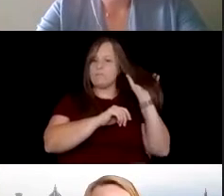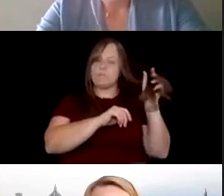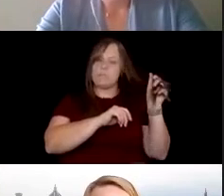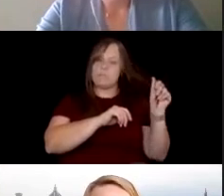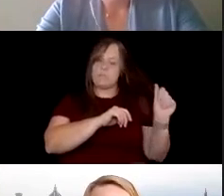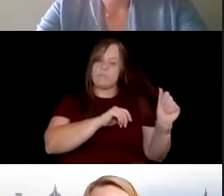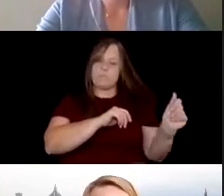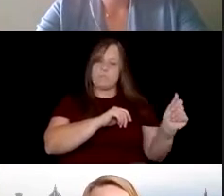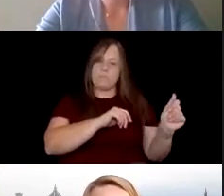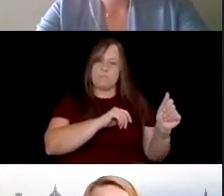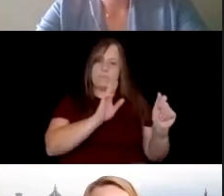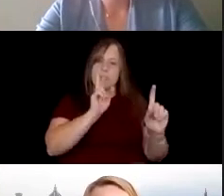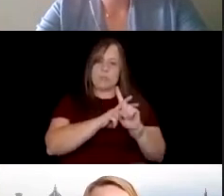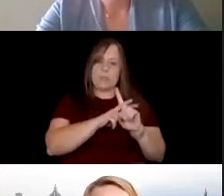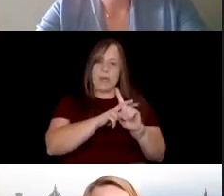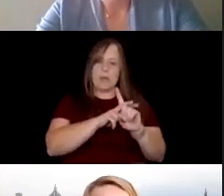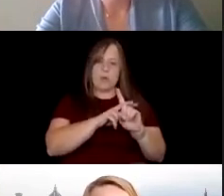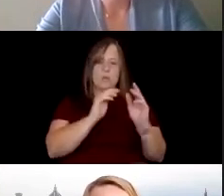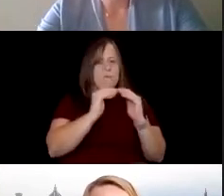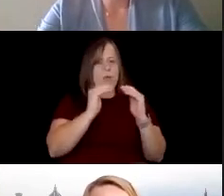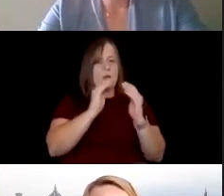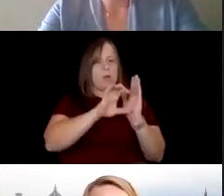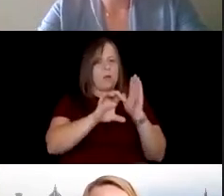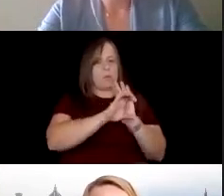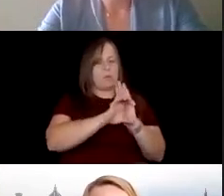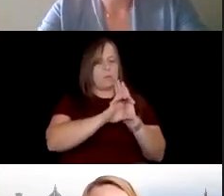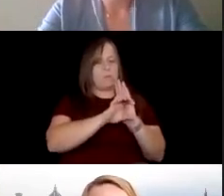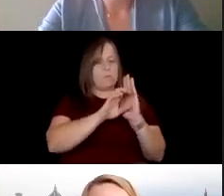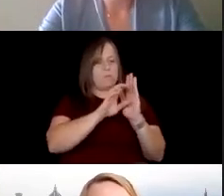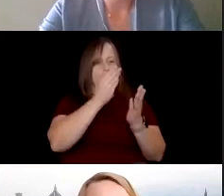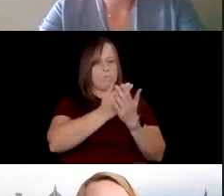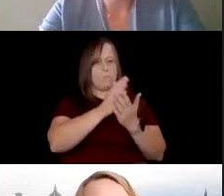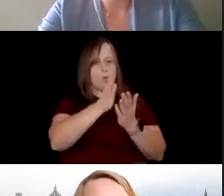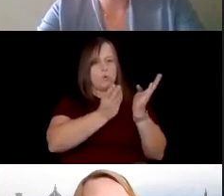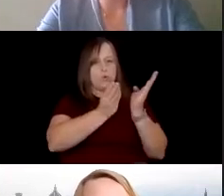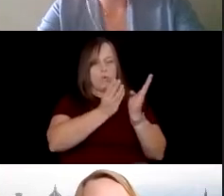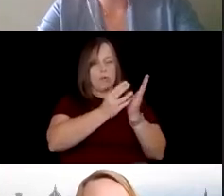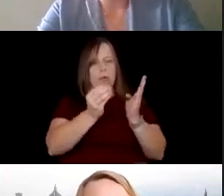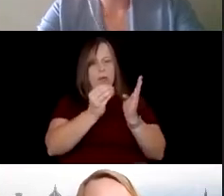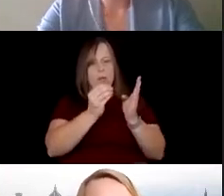And did they assign you a fair characterization of discharge based on the totality of your service? In other words, did they behave equitably?